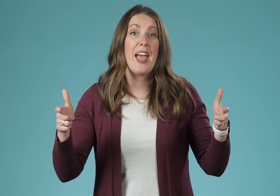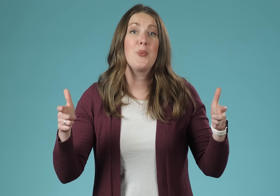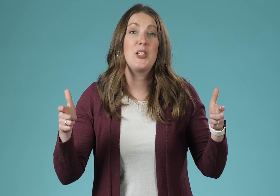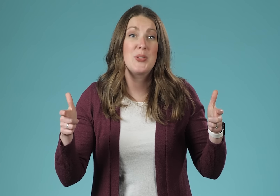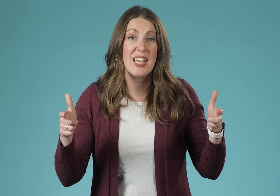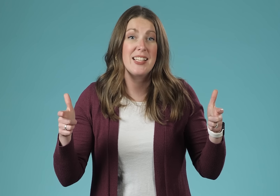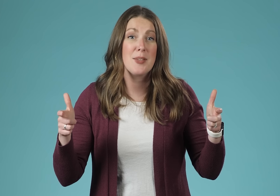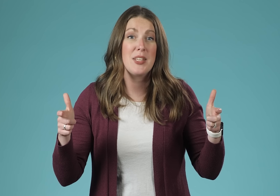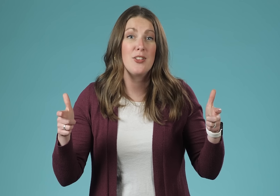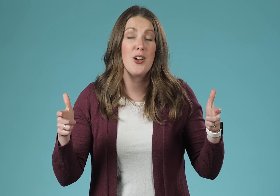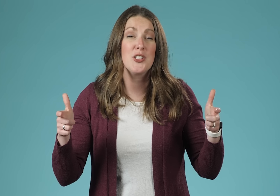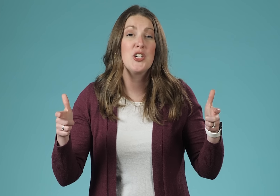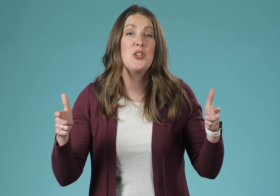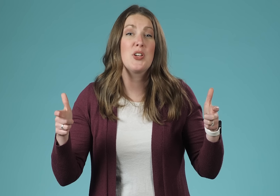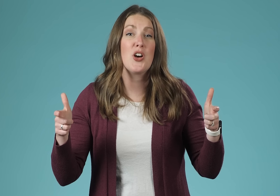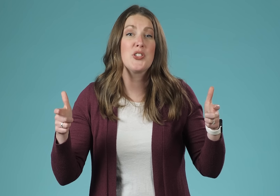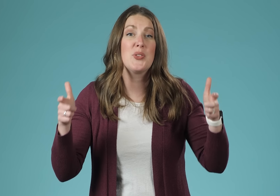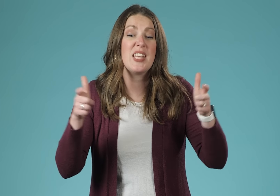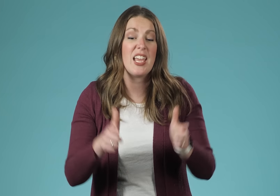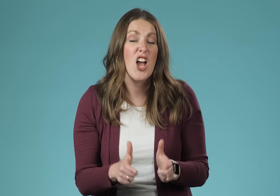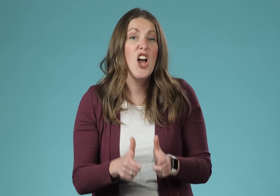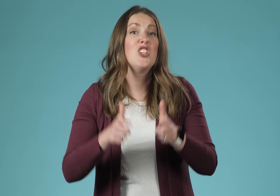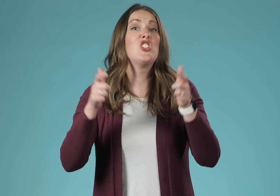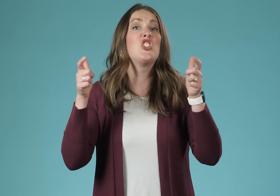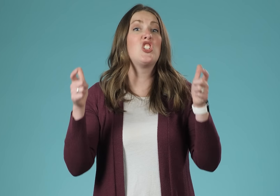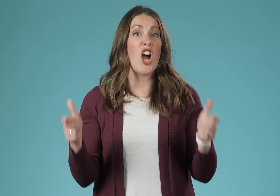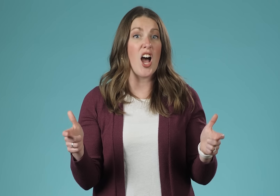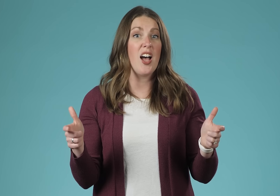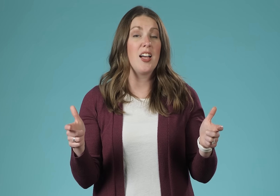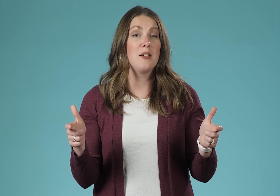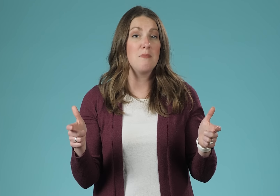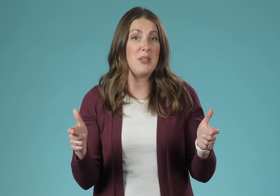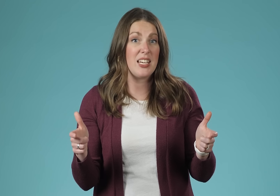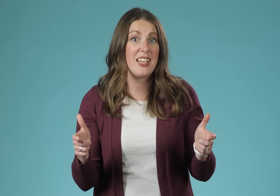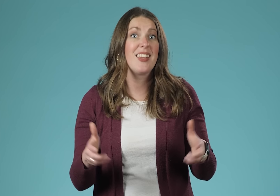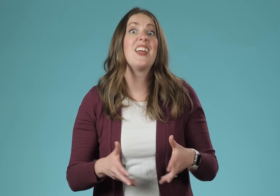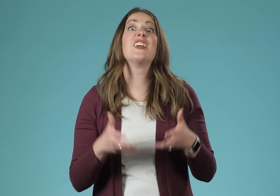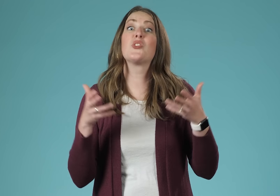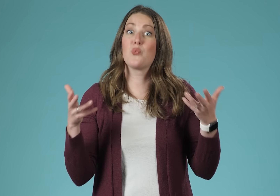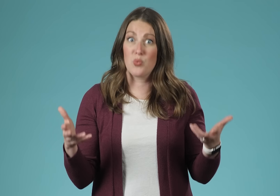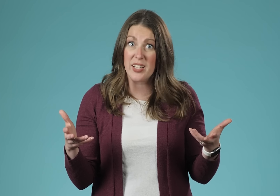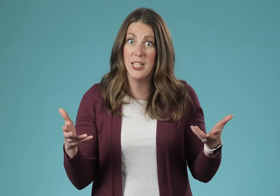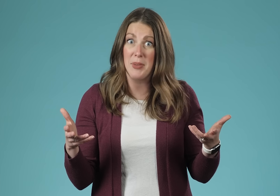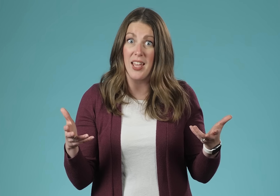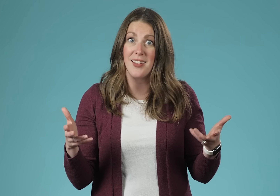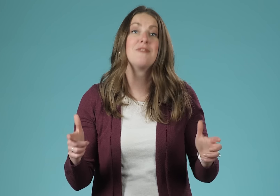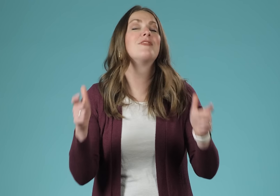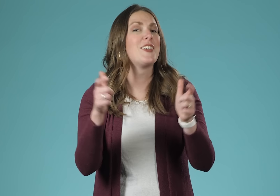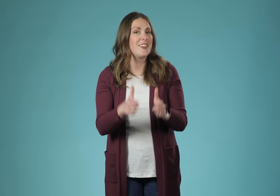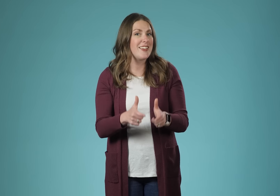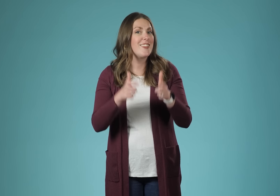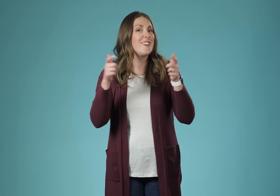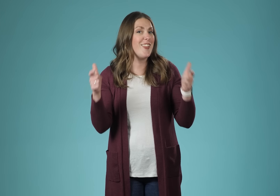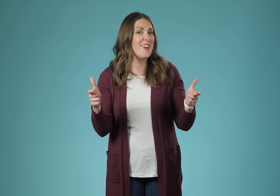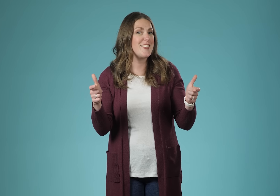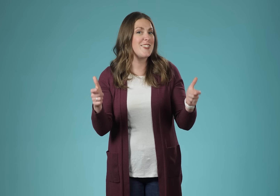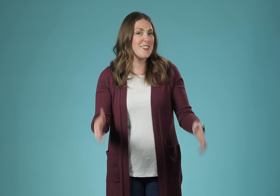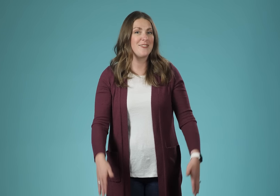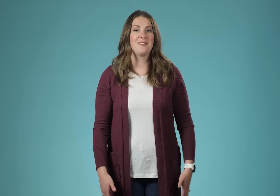And when you sign something large you can also say your meaning It's a really big large